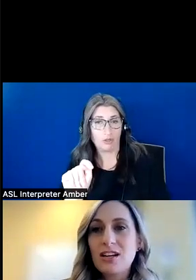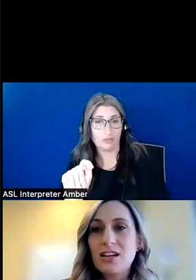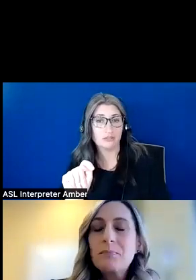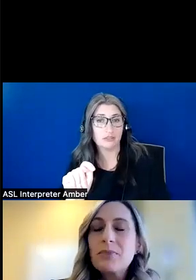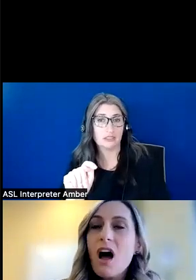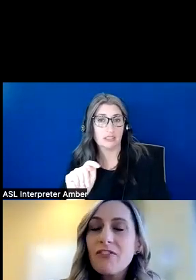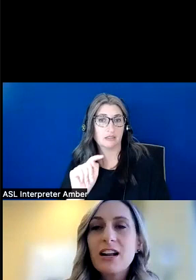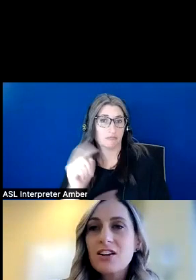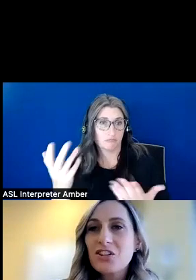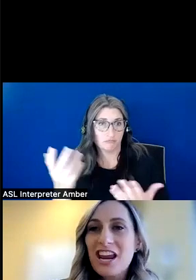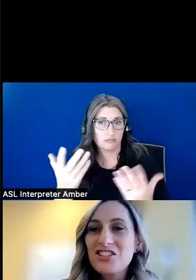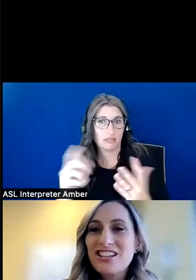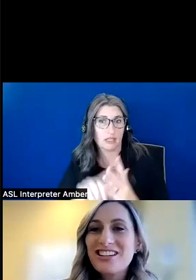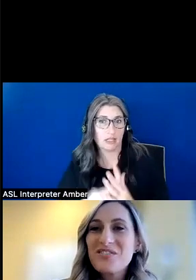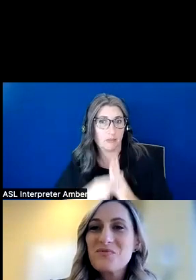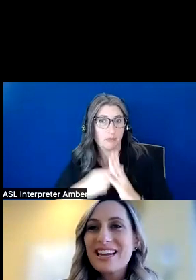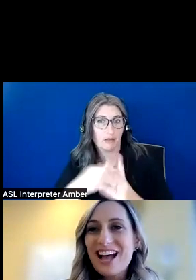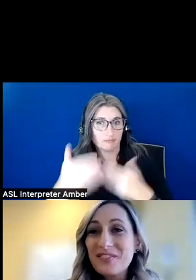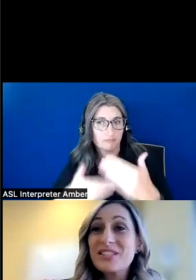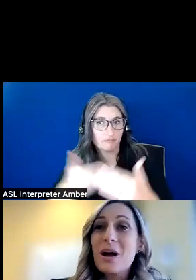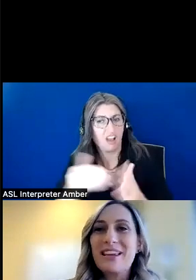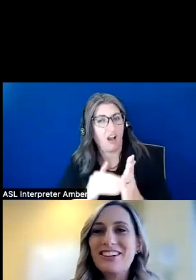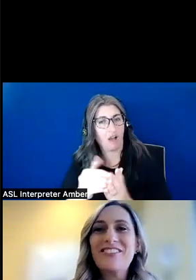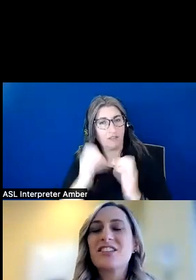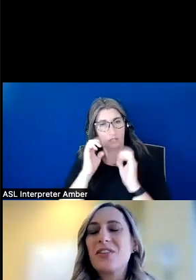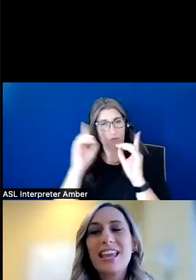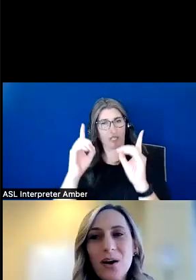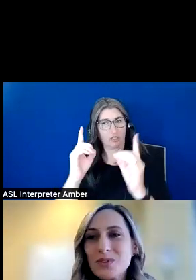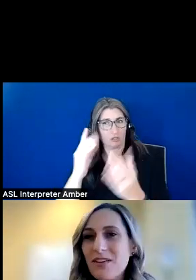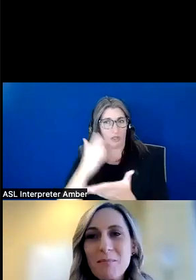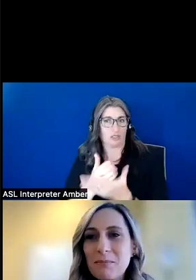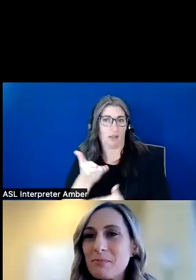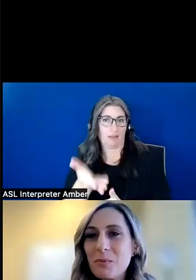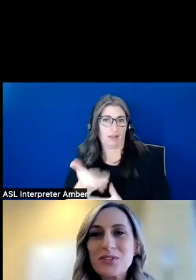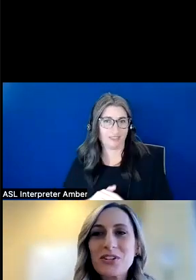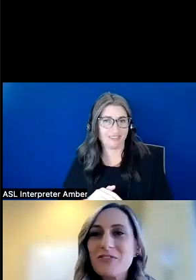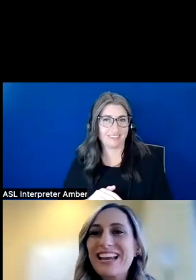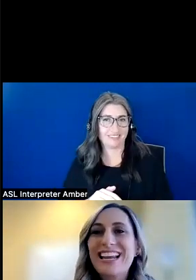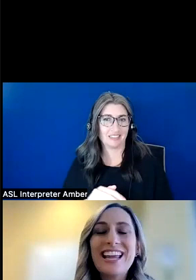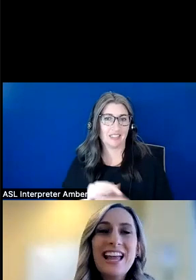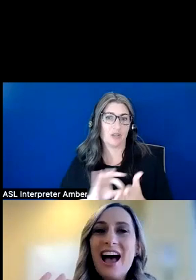Often in education, we kind of stop here—these are the counts of how many people we're serving,